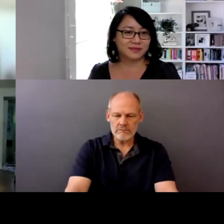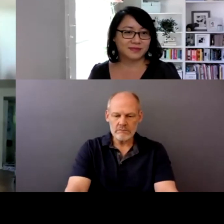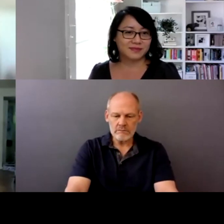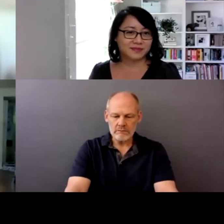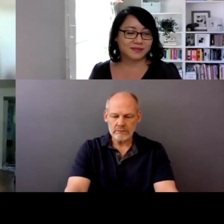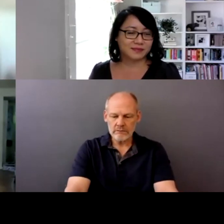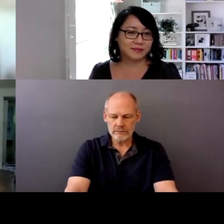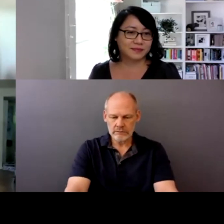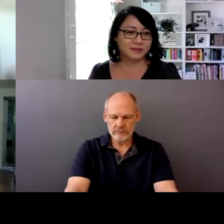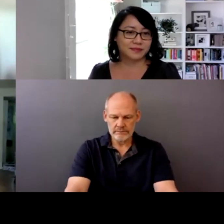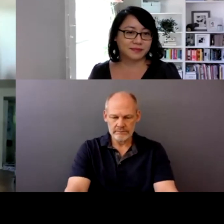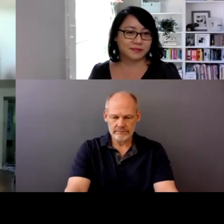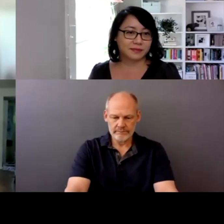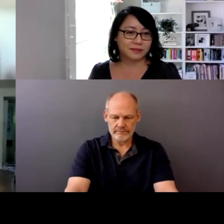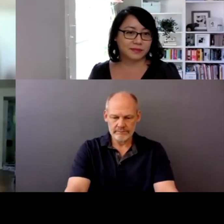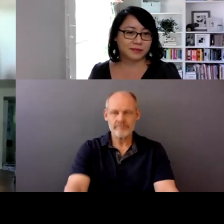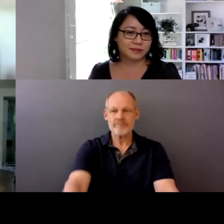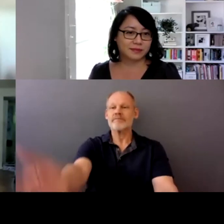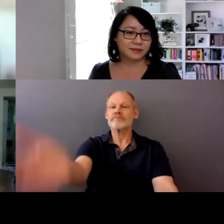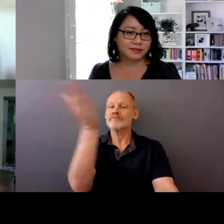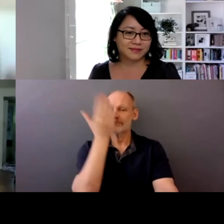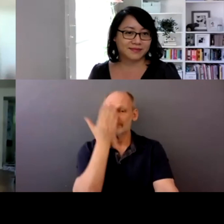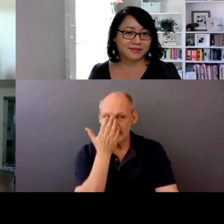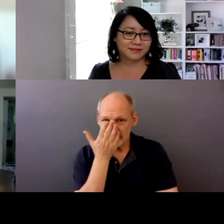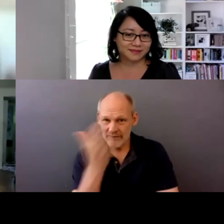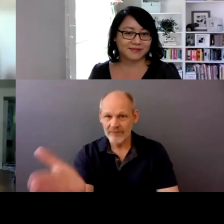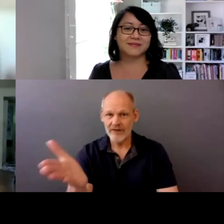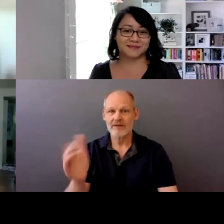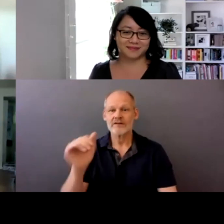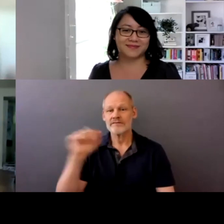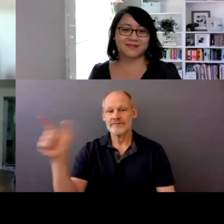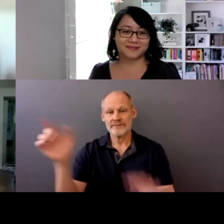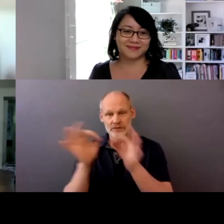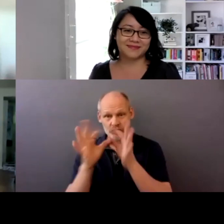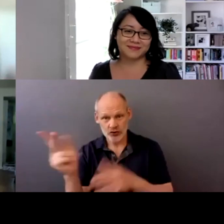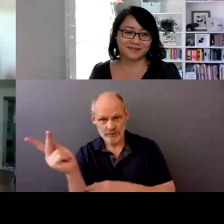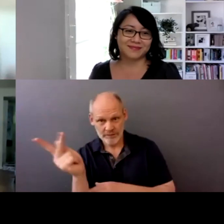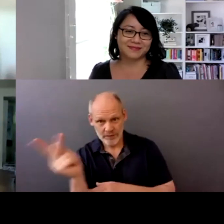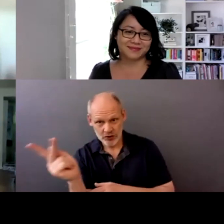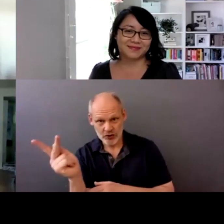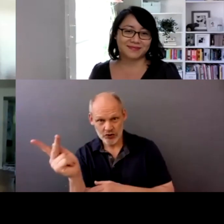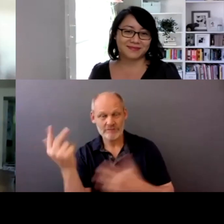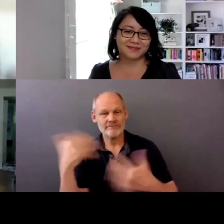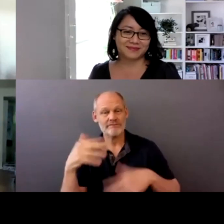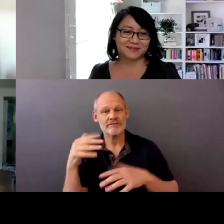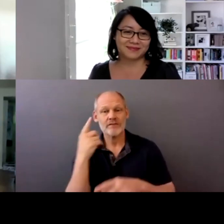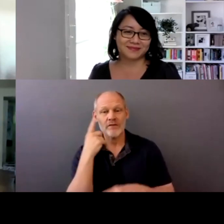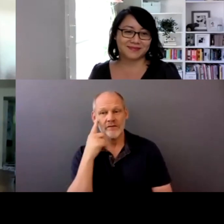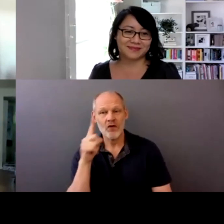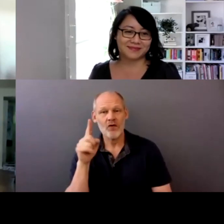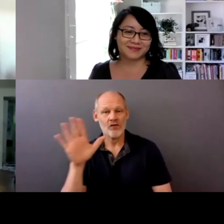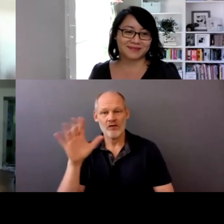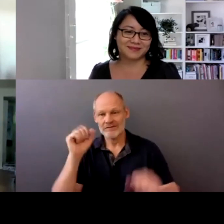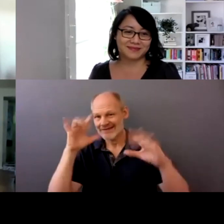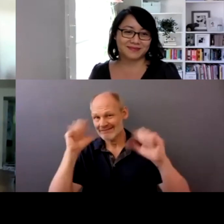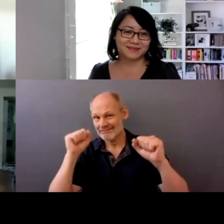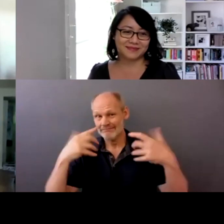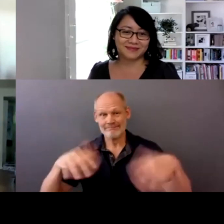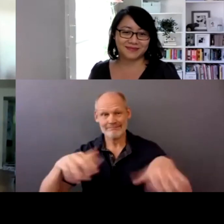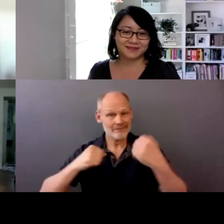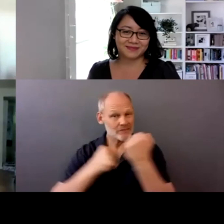give a huge thank you to our ASL interpreters for their amazing support of the program. So thank